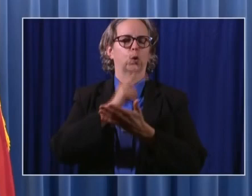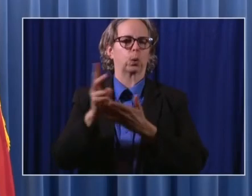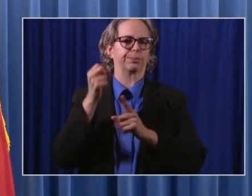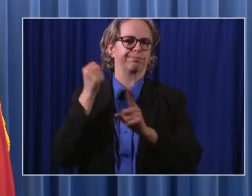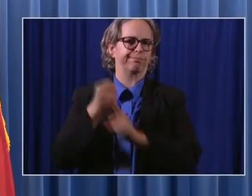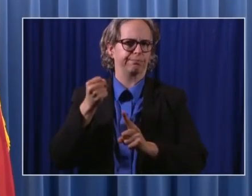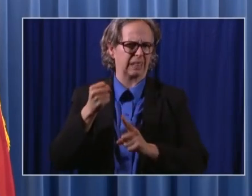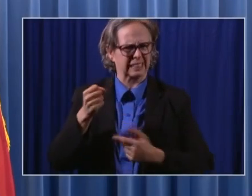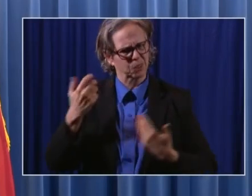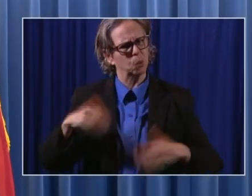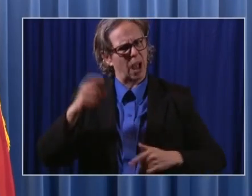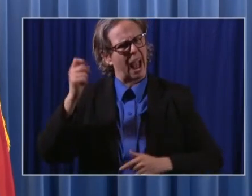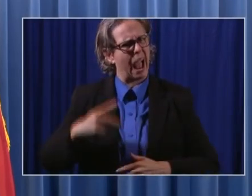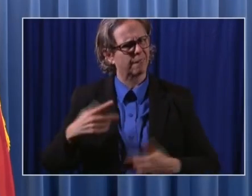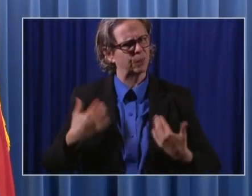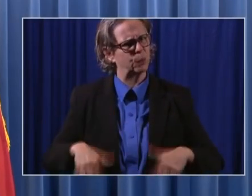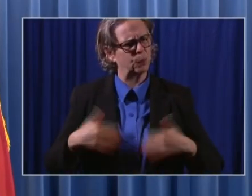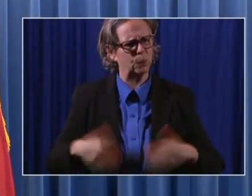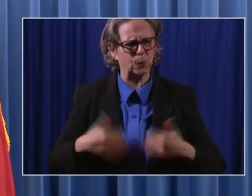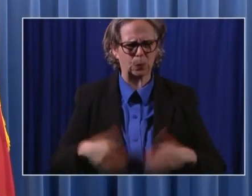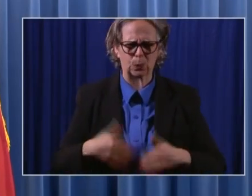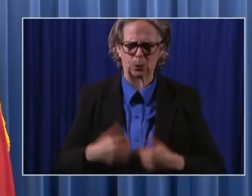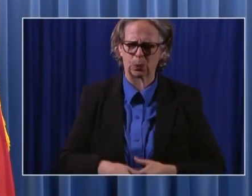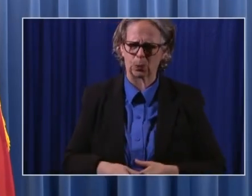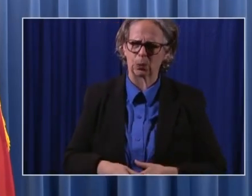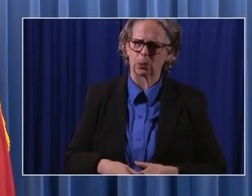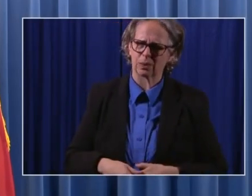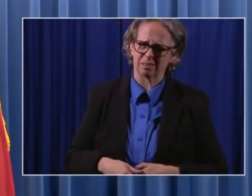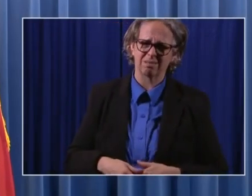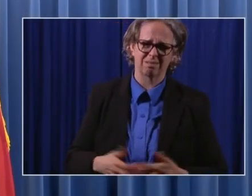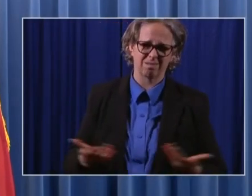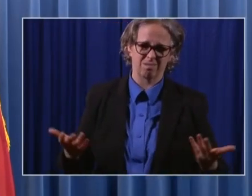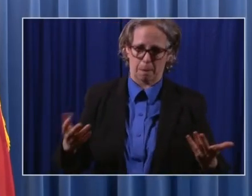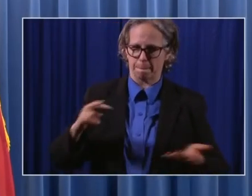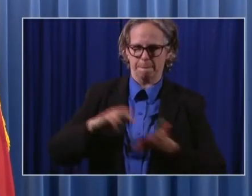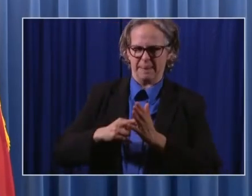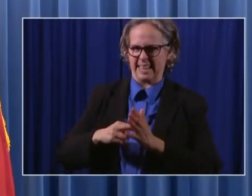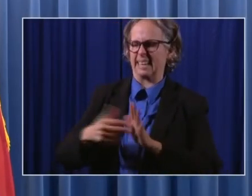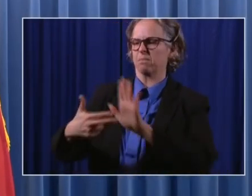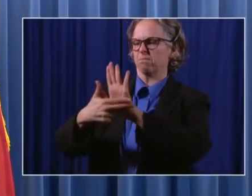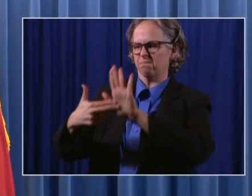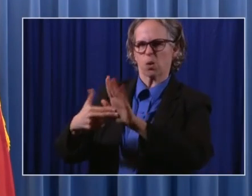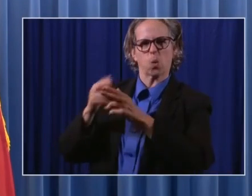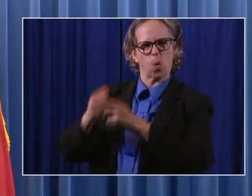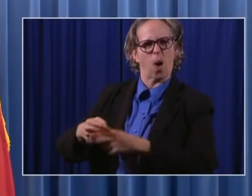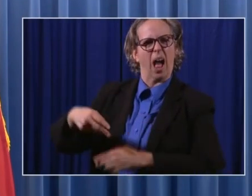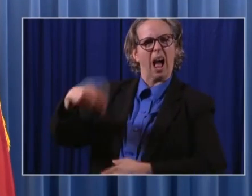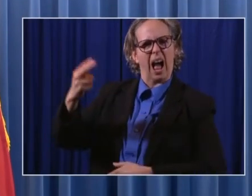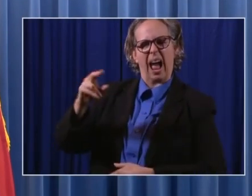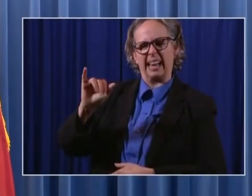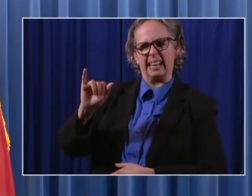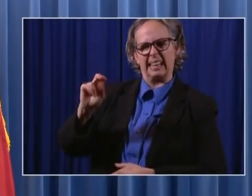DURING THE ENTIRE PANDEMIC. THE COUNTY EXCEEDS THE HIGH INCIDENT CATEGORY BY QUITE A